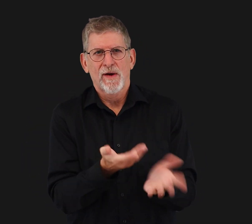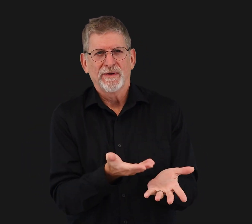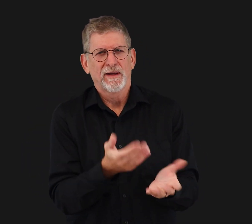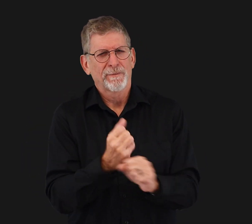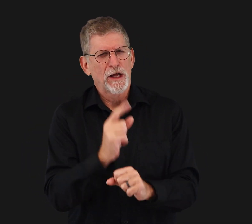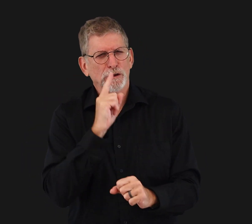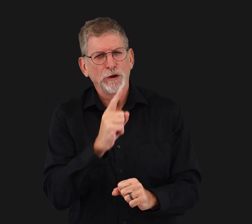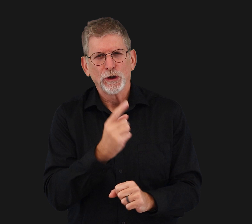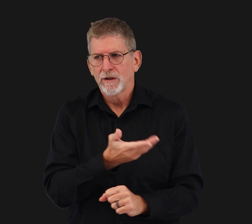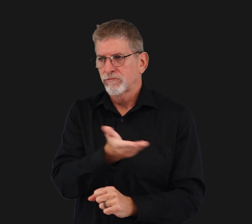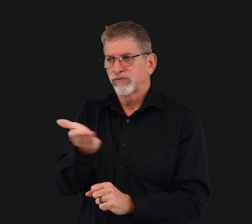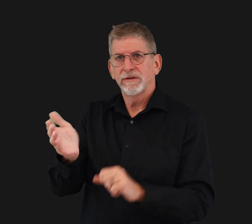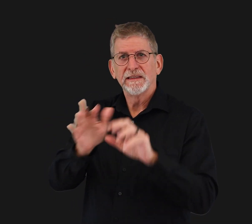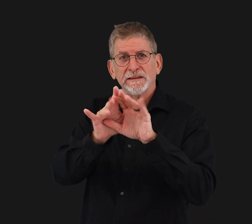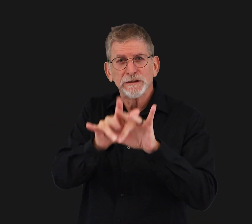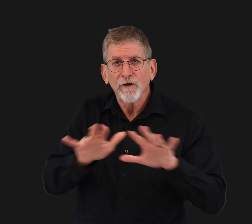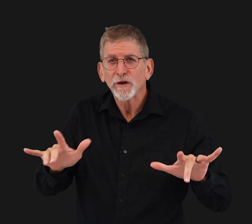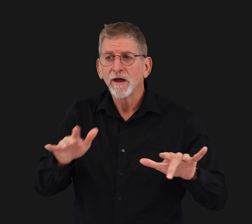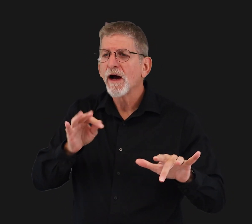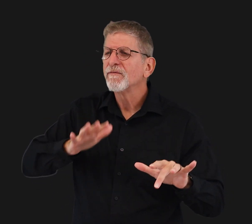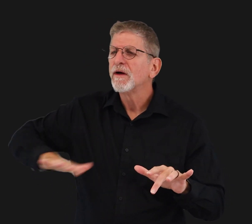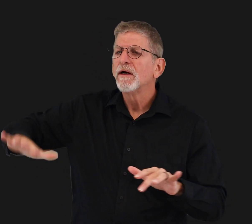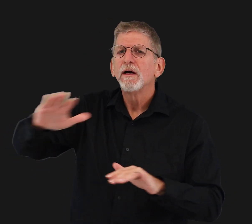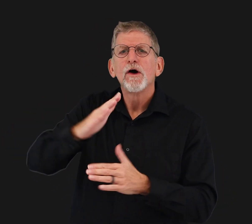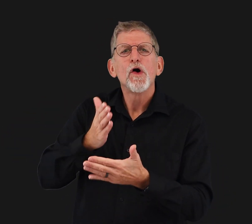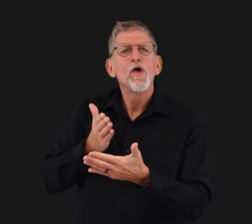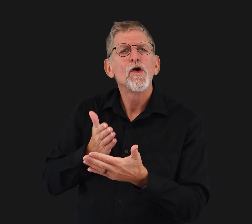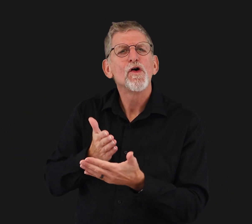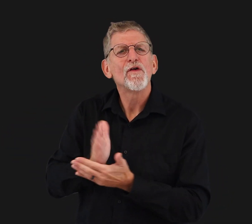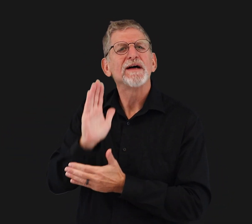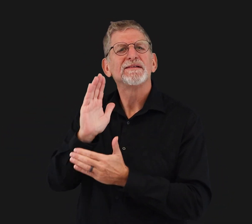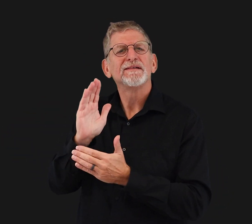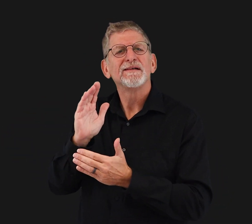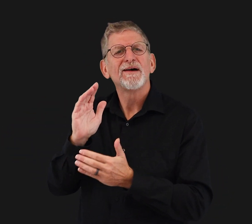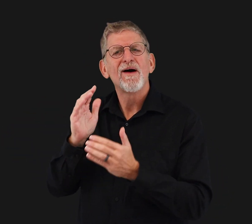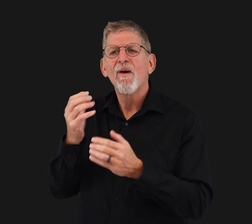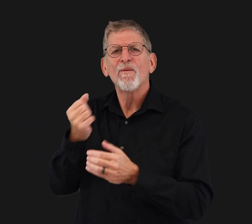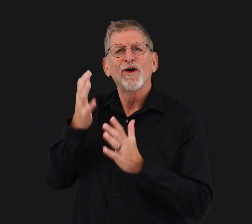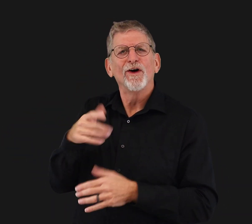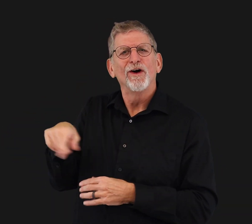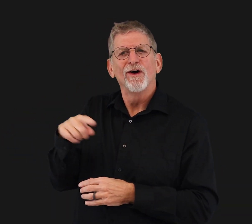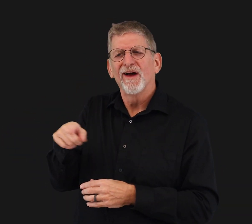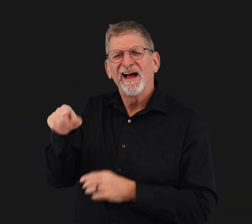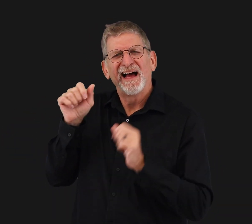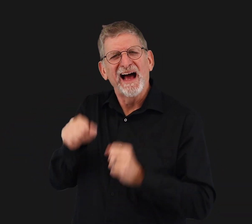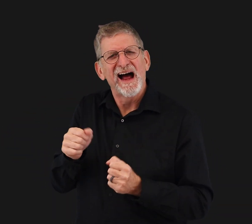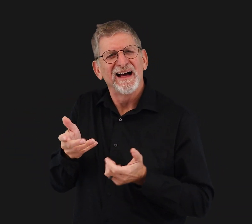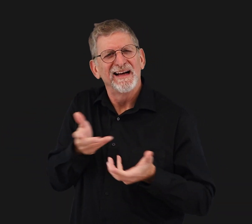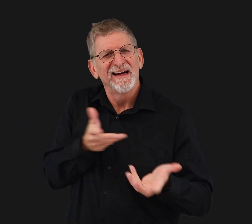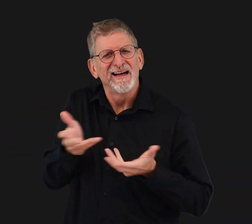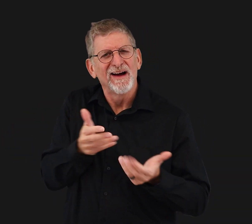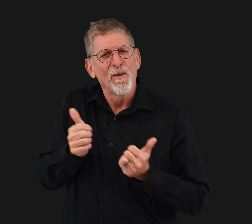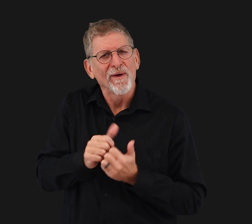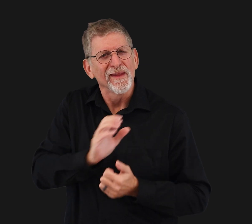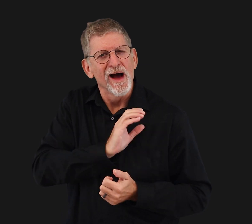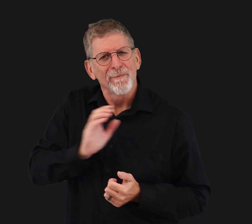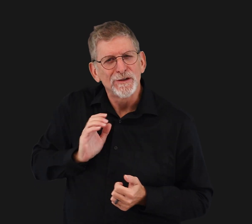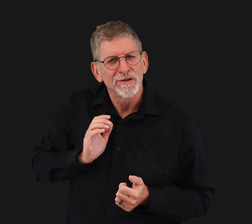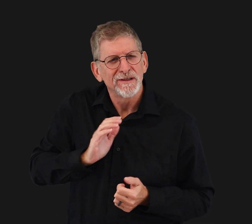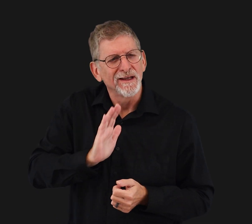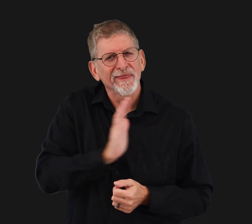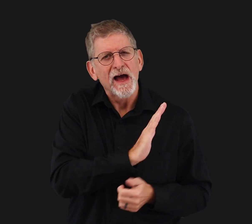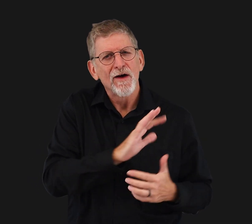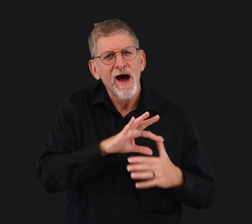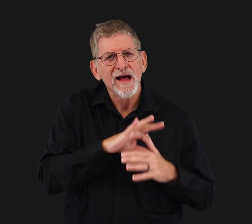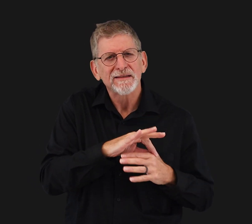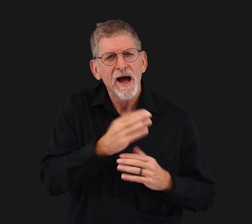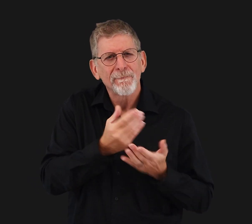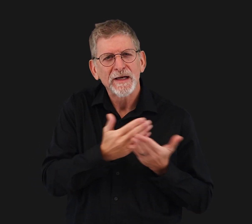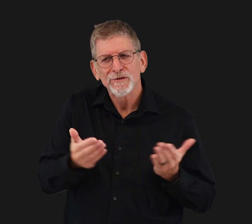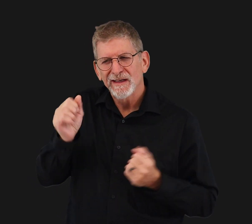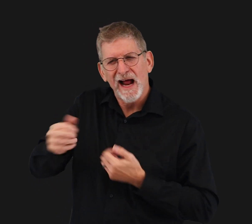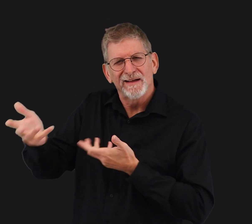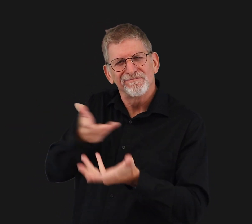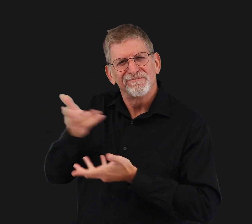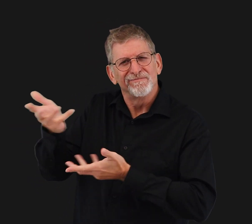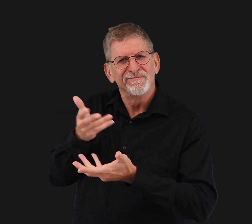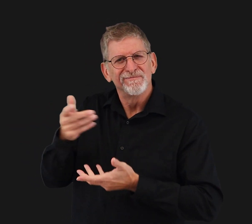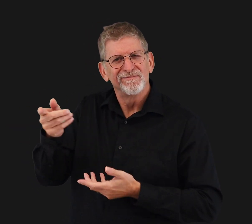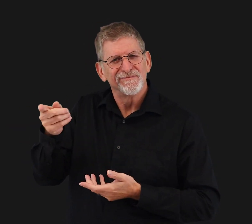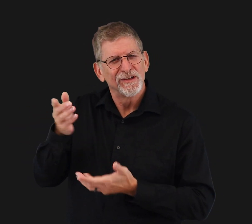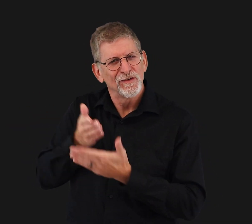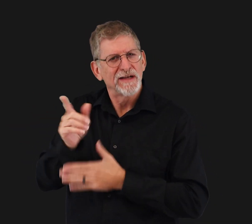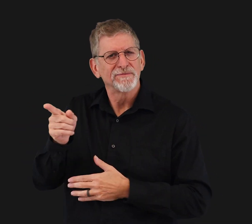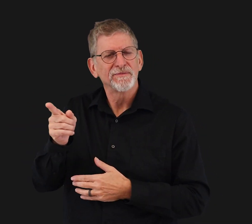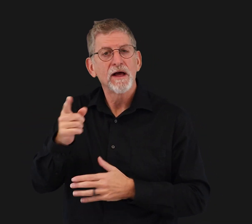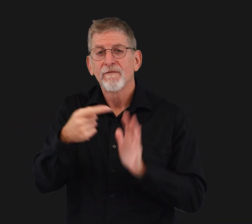to ensure that a diversity of rights holders could engage with Commission content and materials.